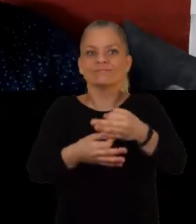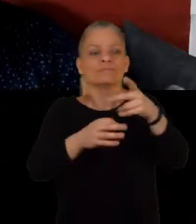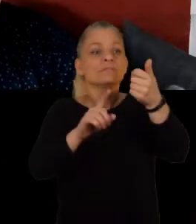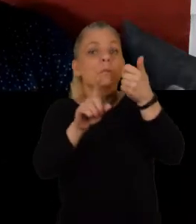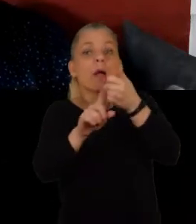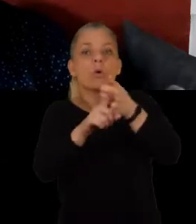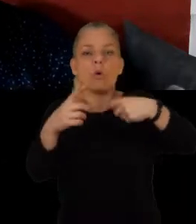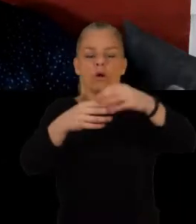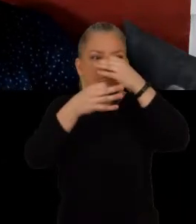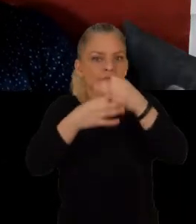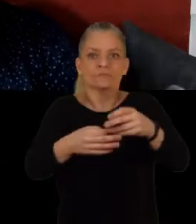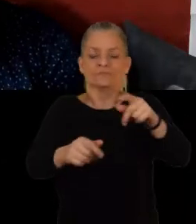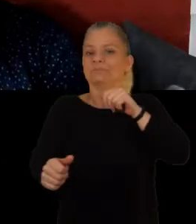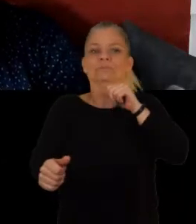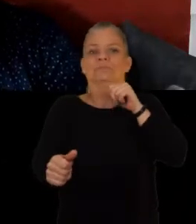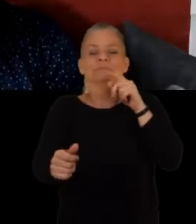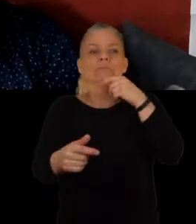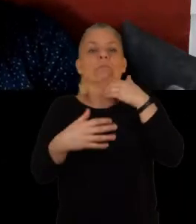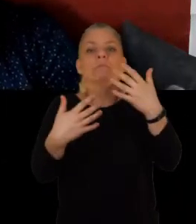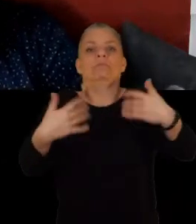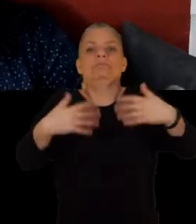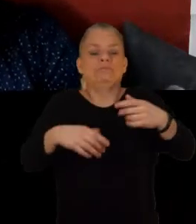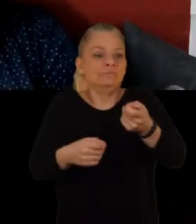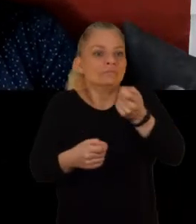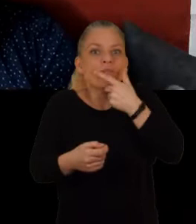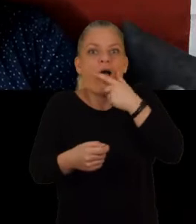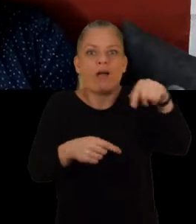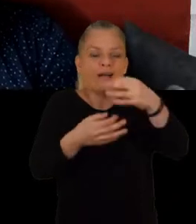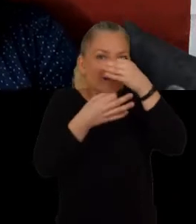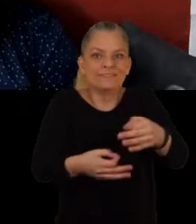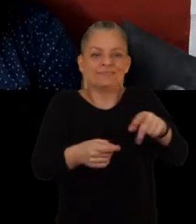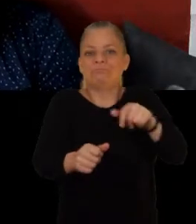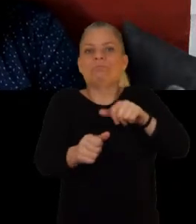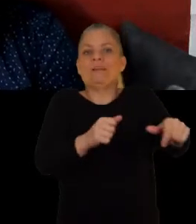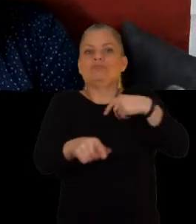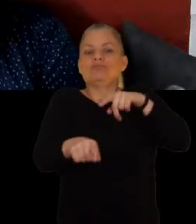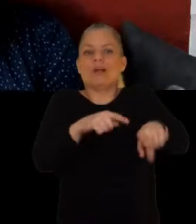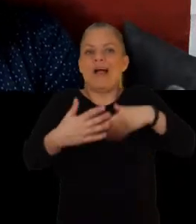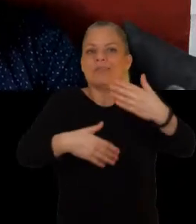addictive peer support is addictive i'm sorry is the most addictive drug probably i've ever tried